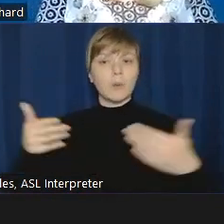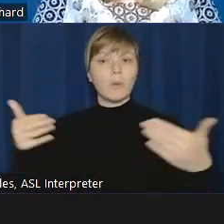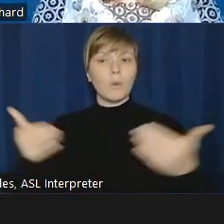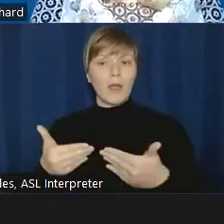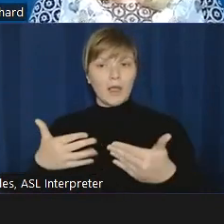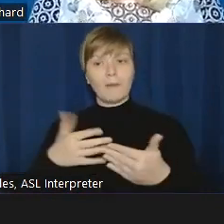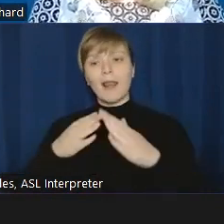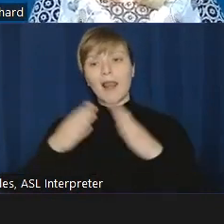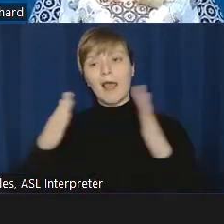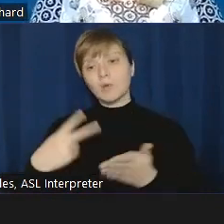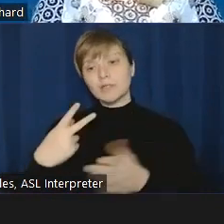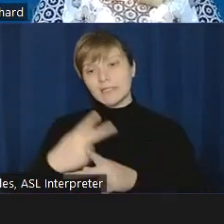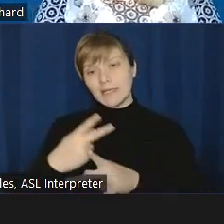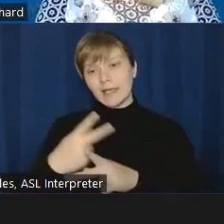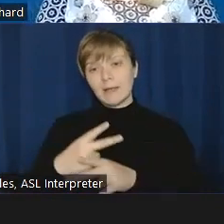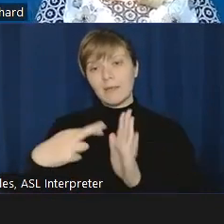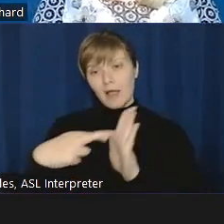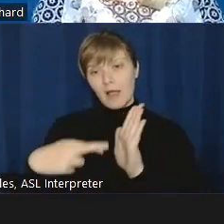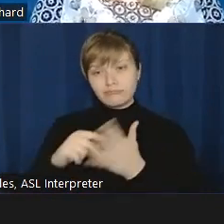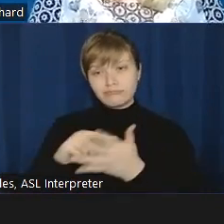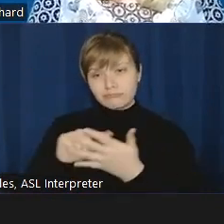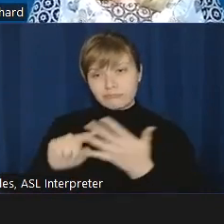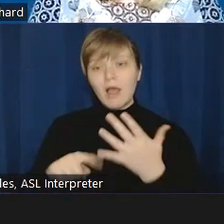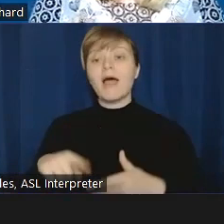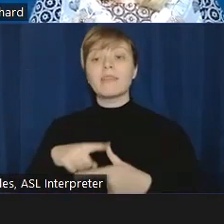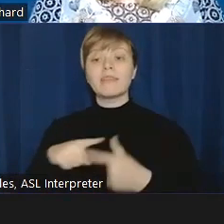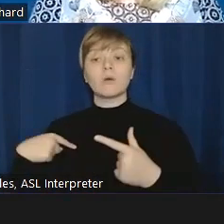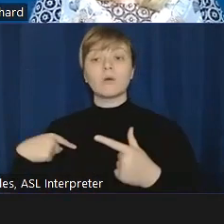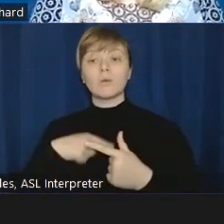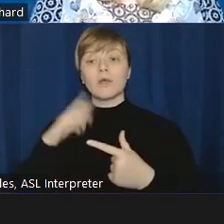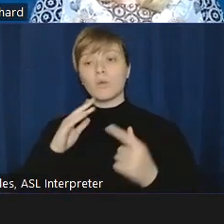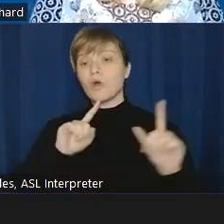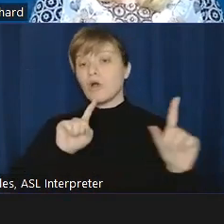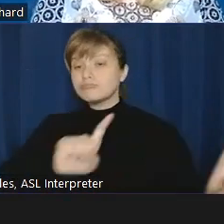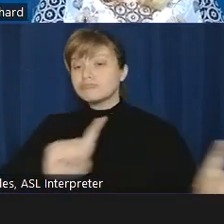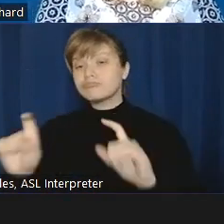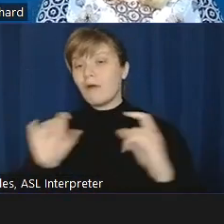and then we will be starting off by asking for your input on a Zoom poll. Next,